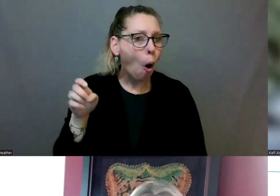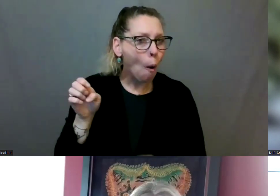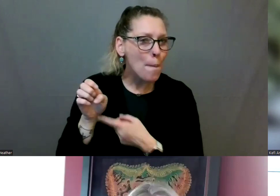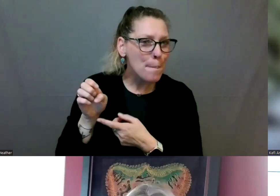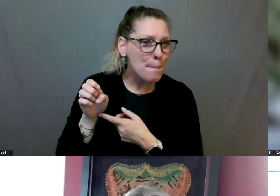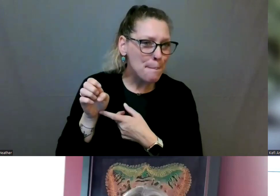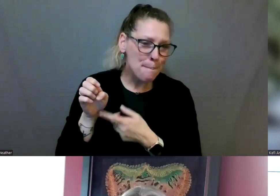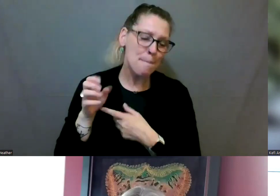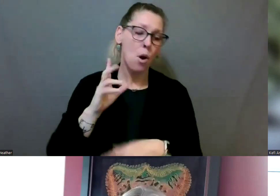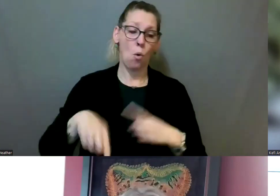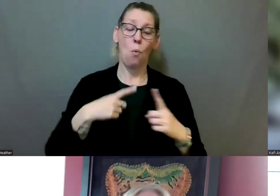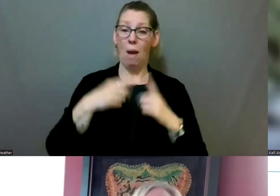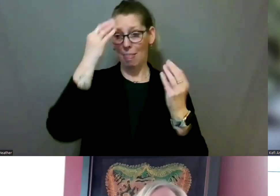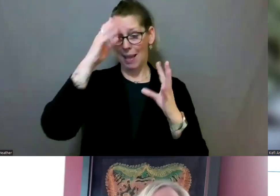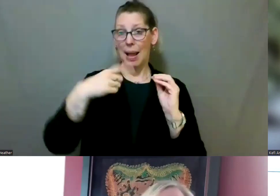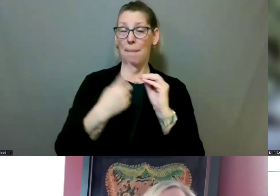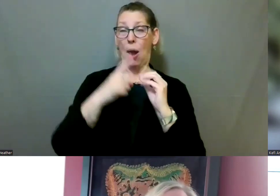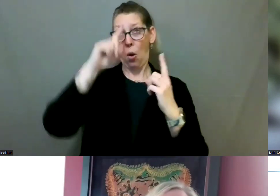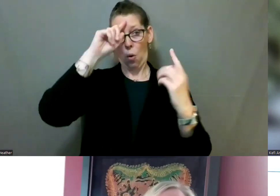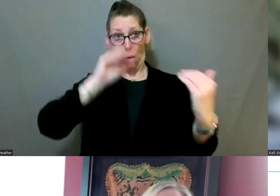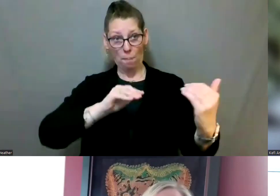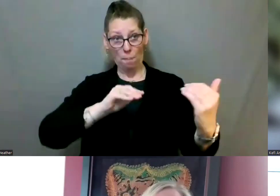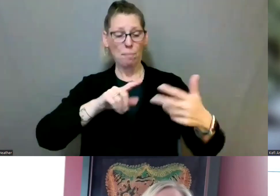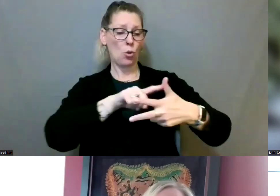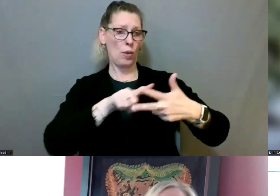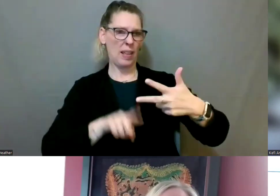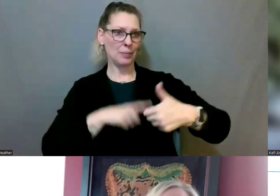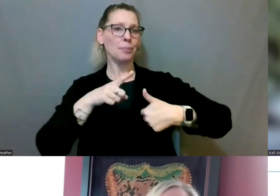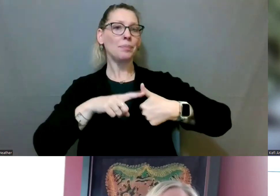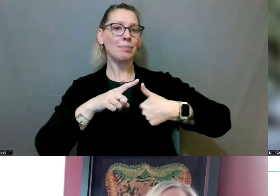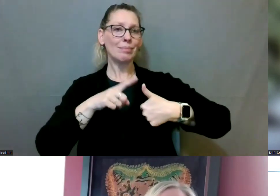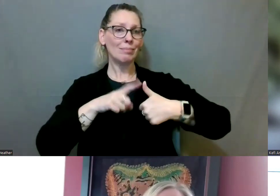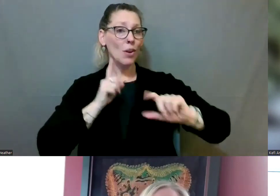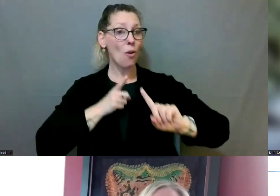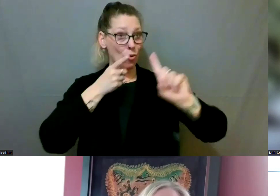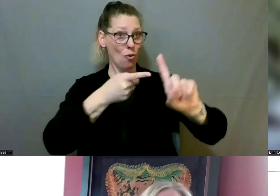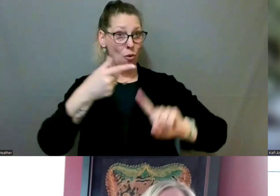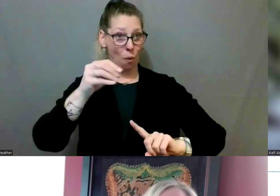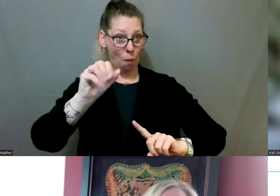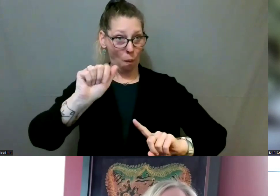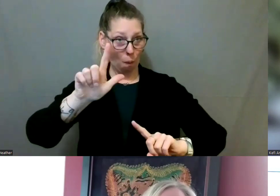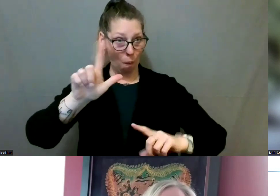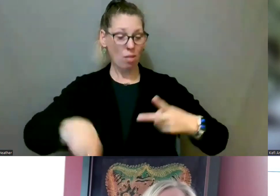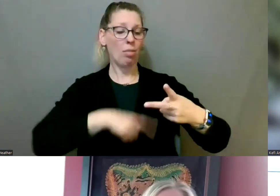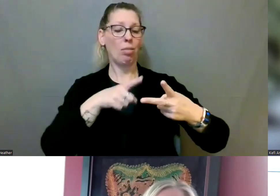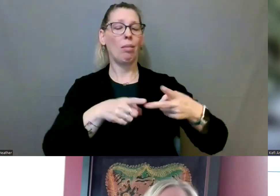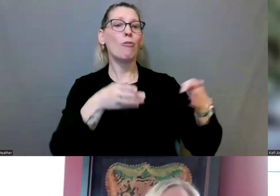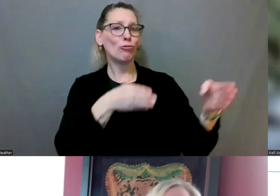so when I think about hope I think of three things - having a goal, having a strategy, and having a